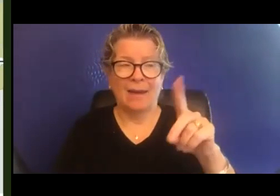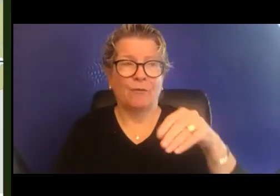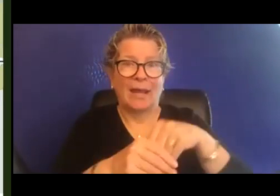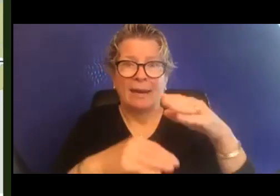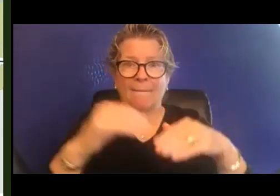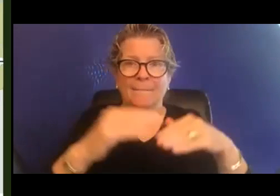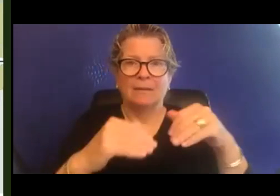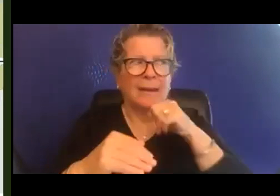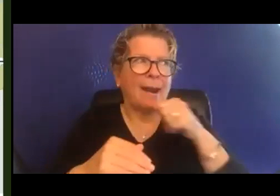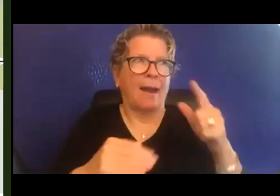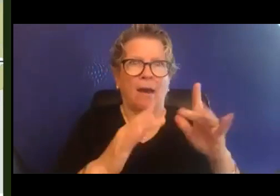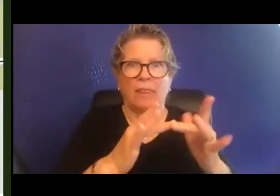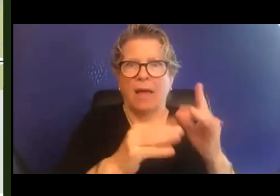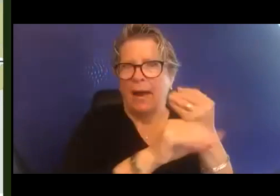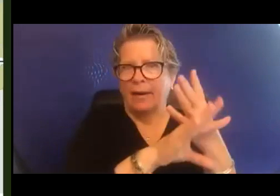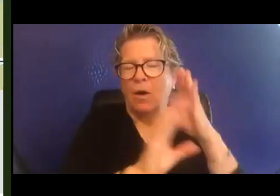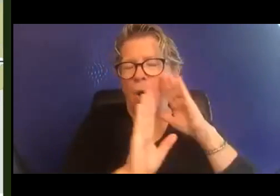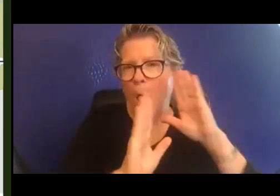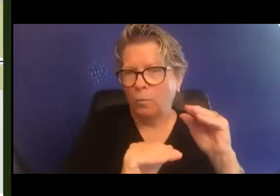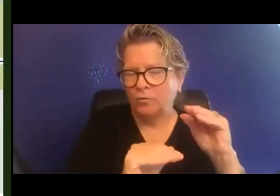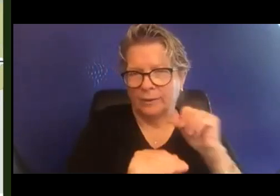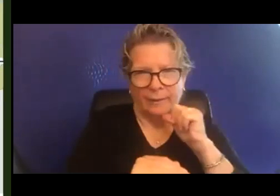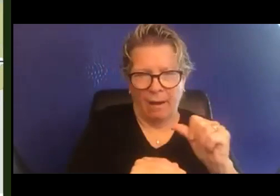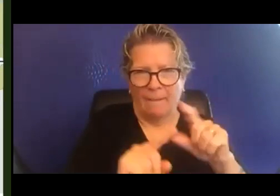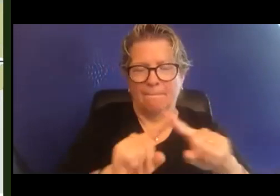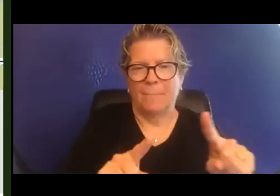But we will walk through what we are given as a construction